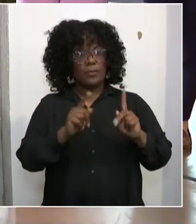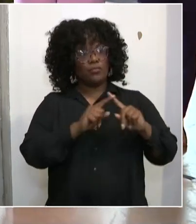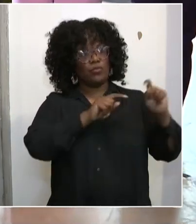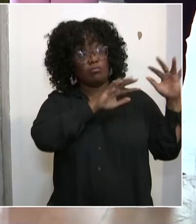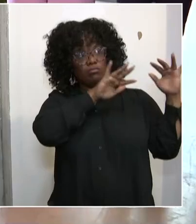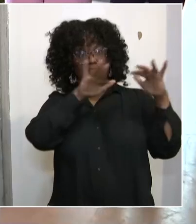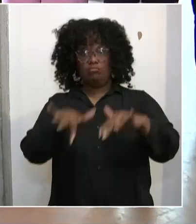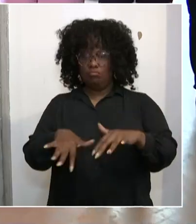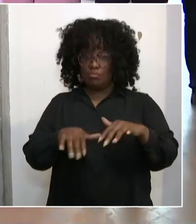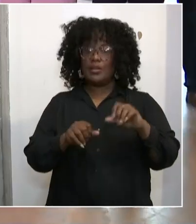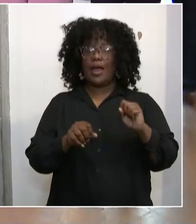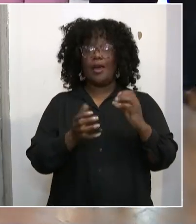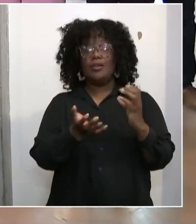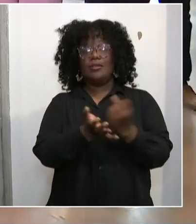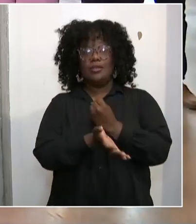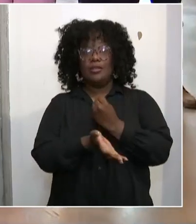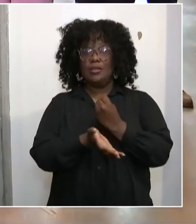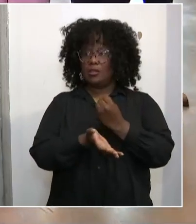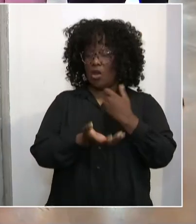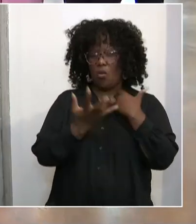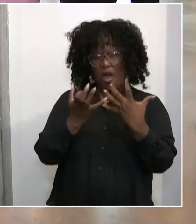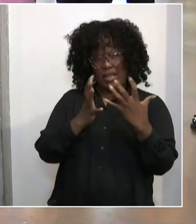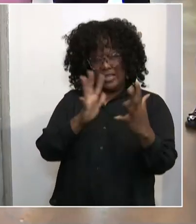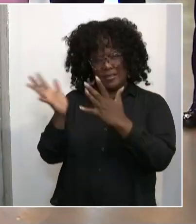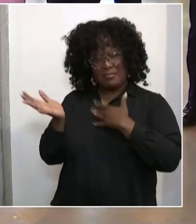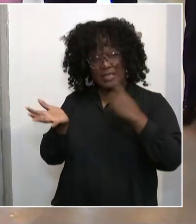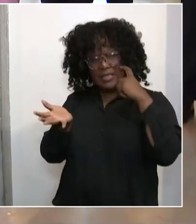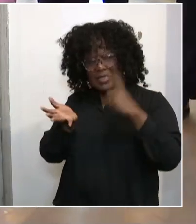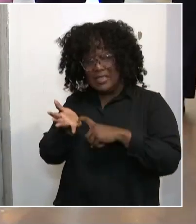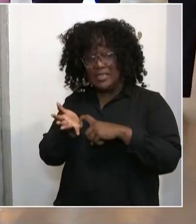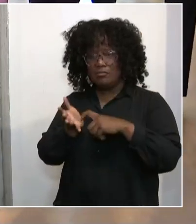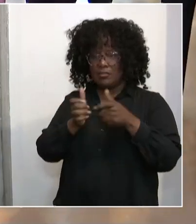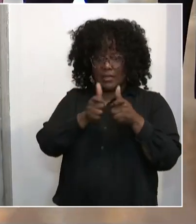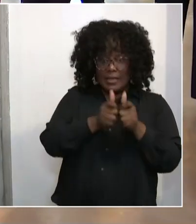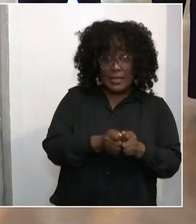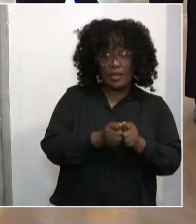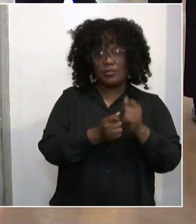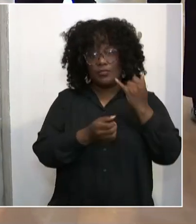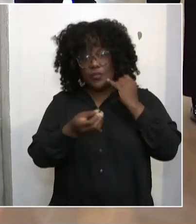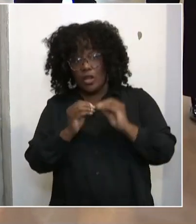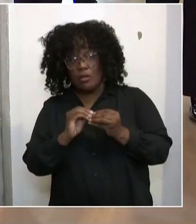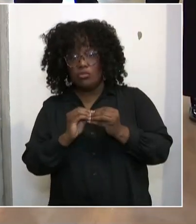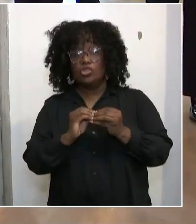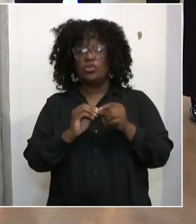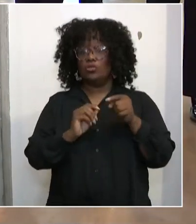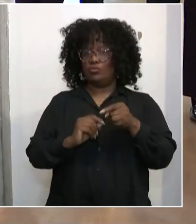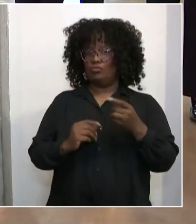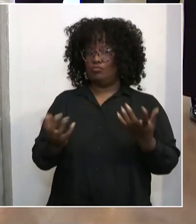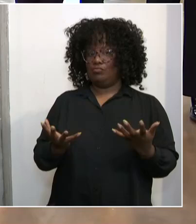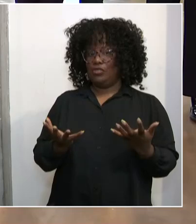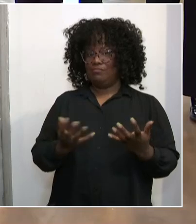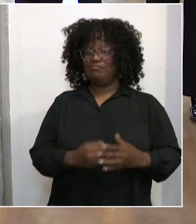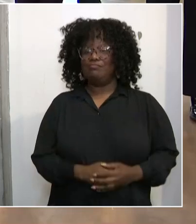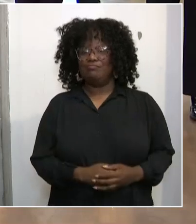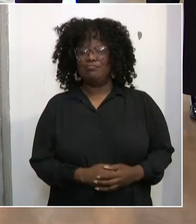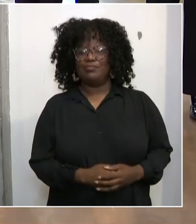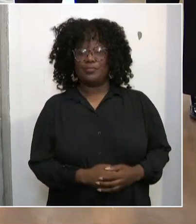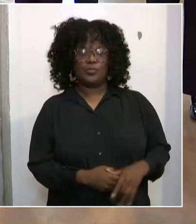helping to set up uh a text number WorldPride DC to 888-777.